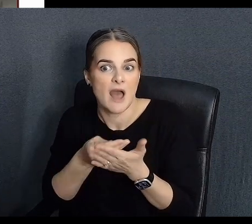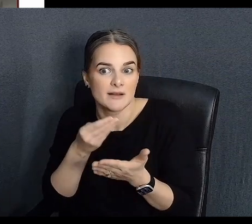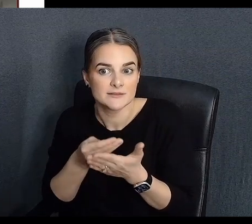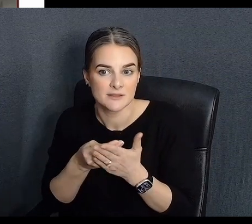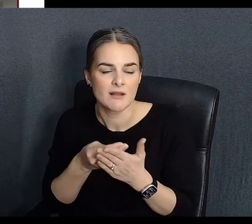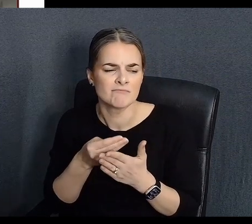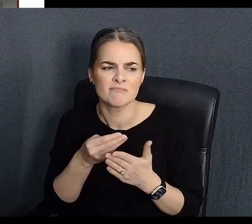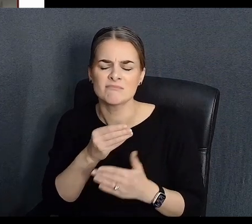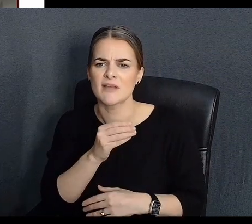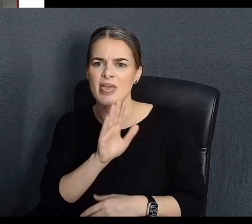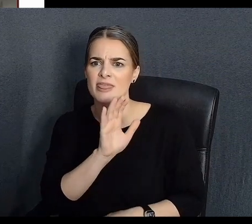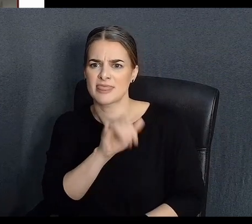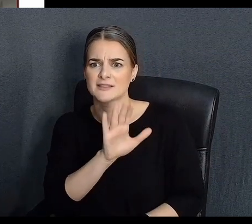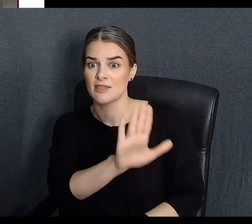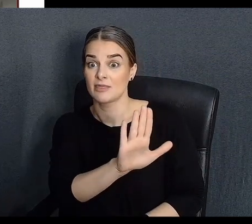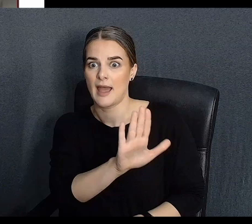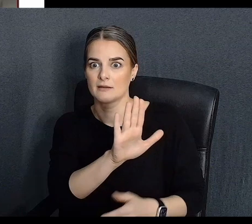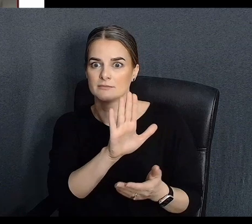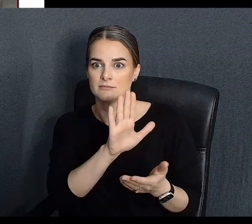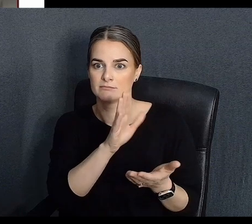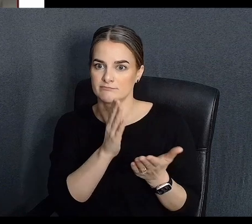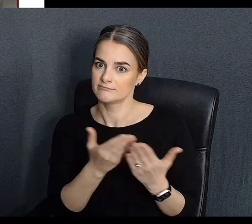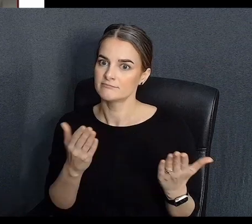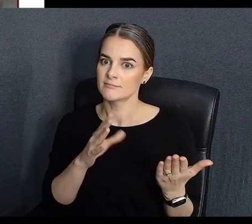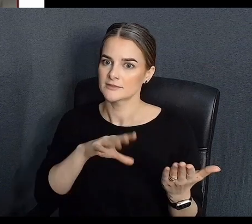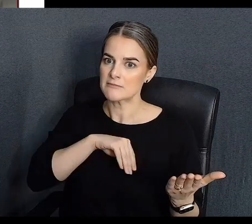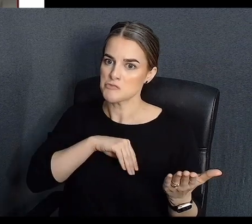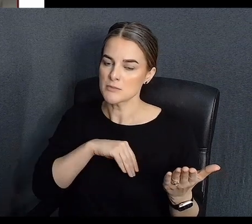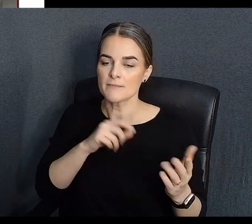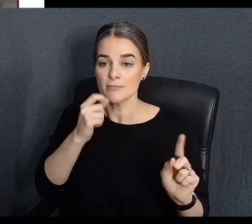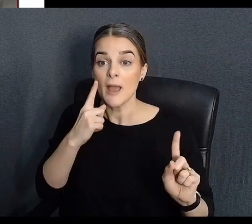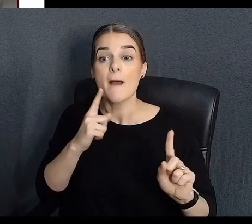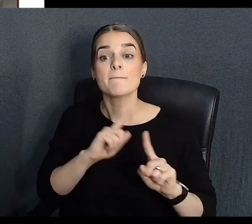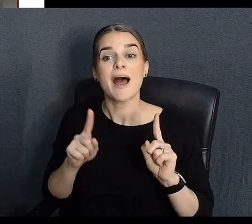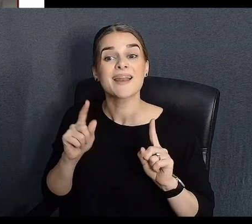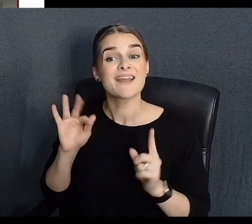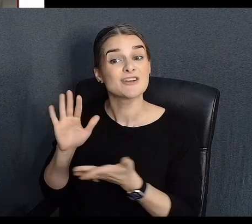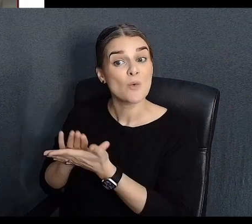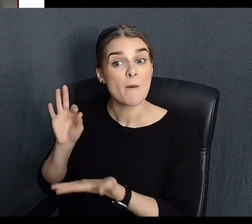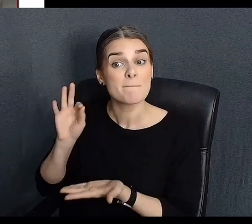But if the school district just pays for it outright, then that's where that question of ownership comes into play.